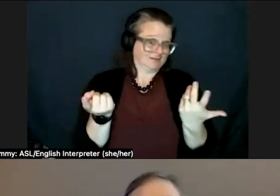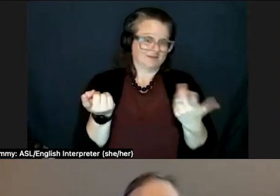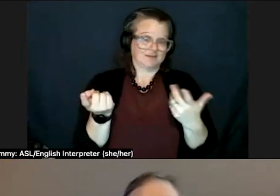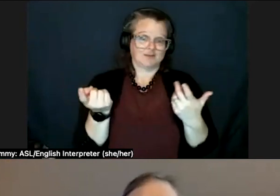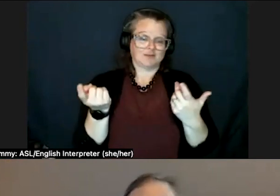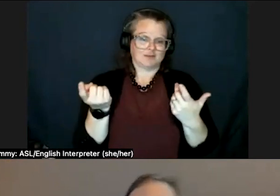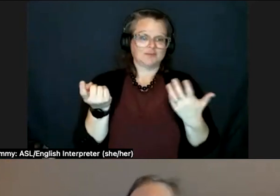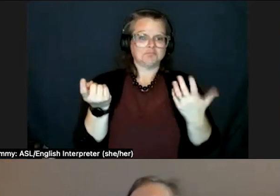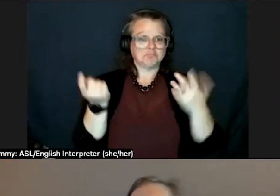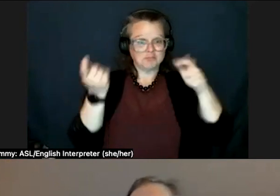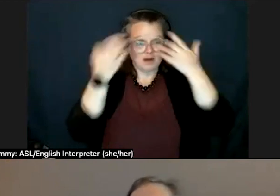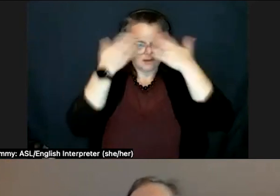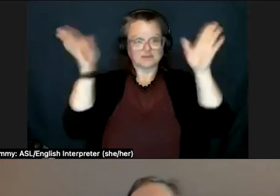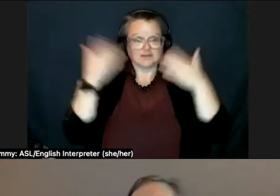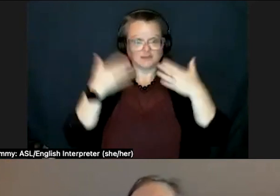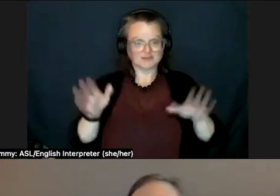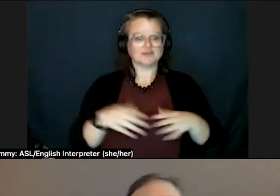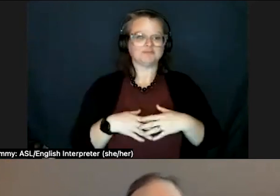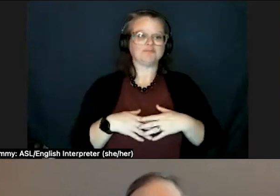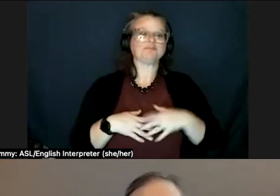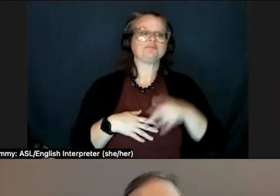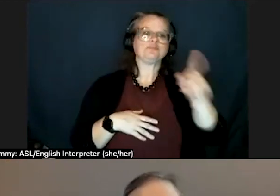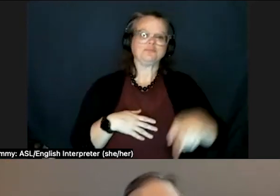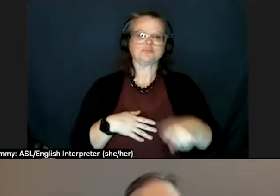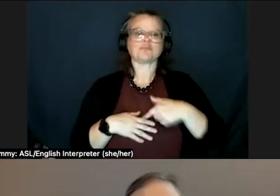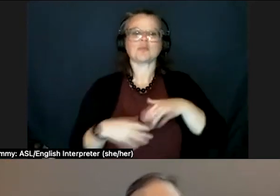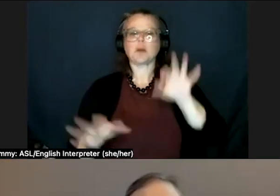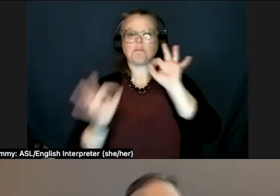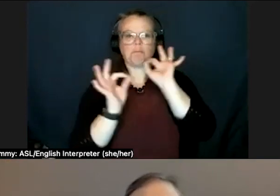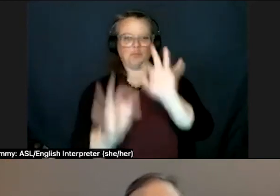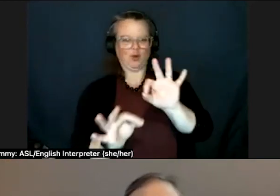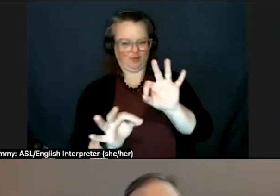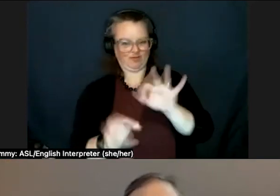I have to set everyone free. Thank you, Margaret, for ending with that. And thank you, Margaret,